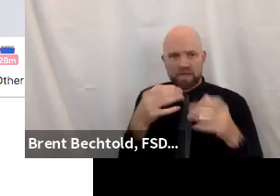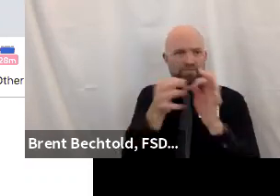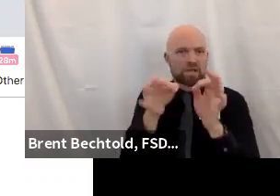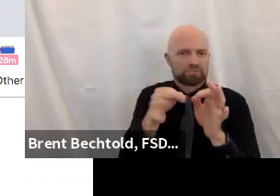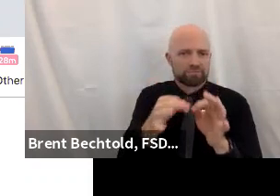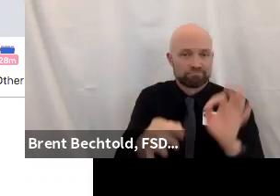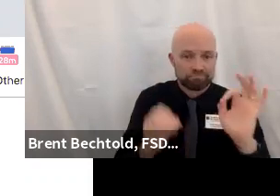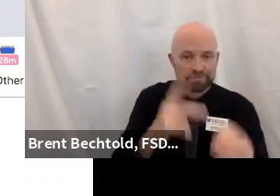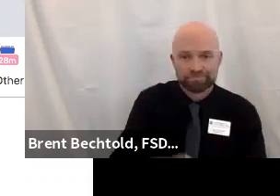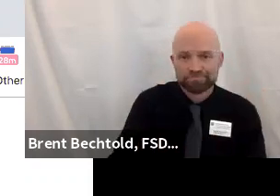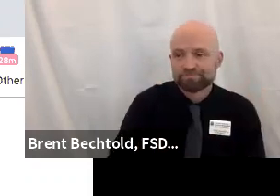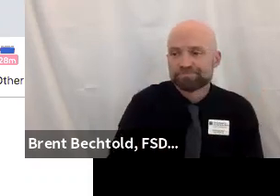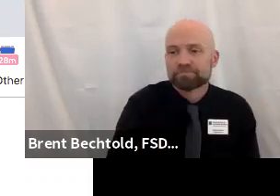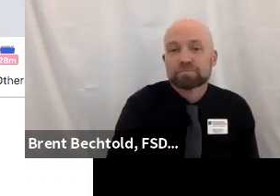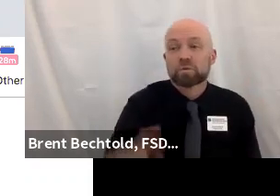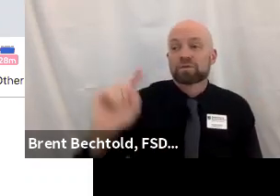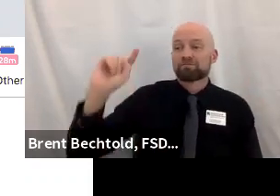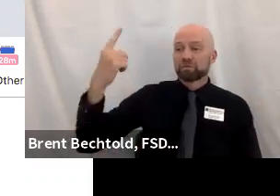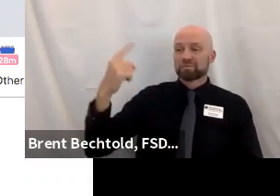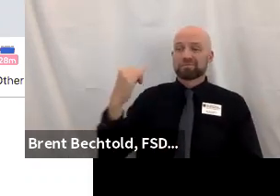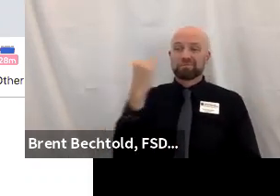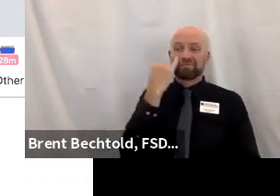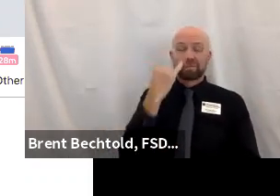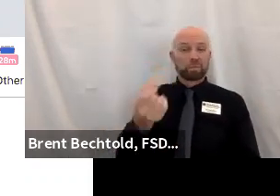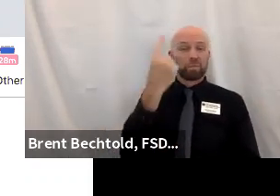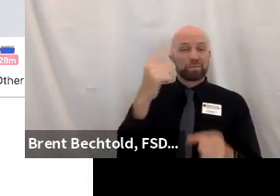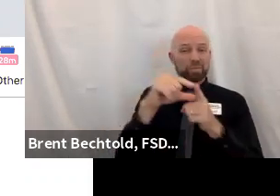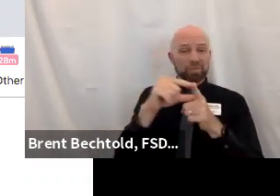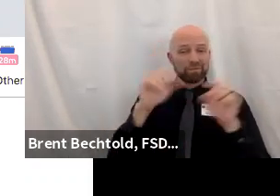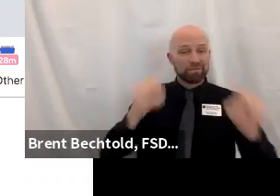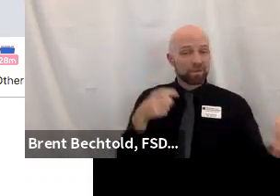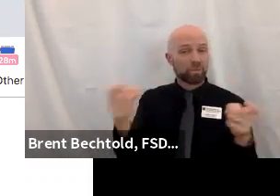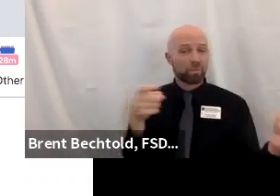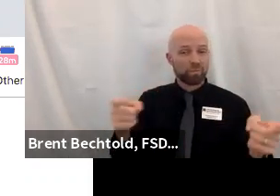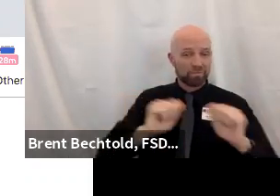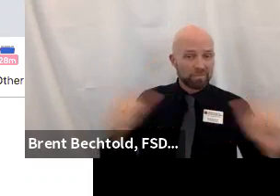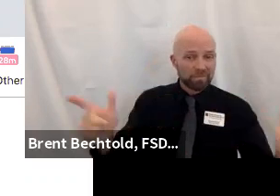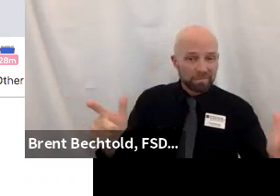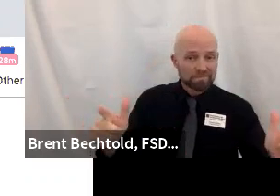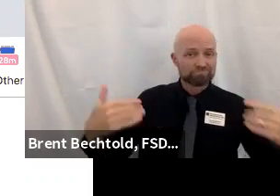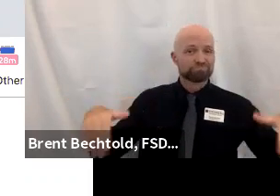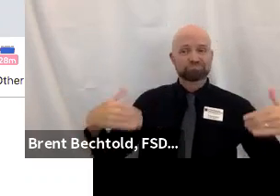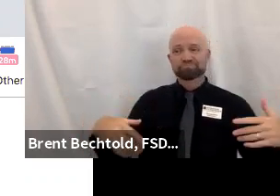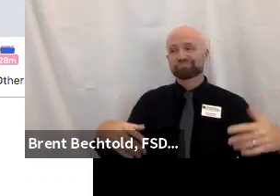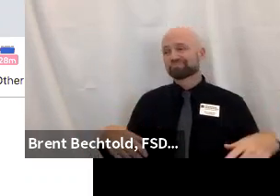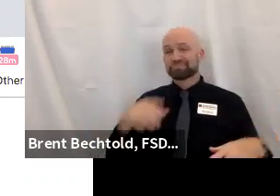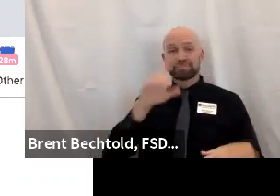And then the third one does have captions so we'll go through each of these. The first one, it's showing one word can rule them all.